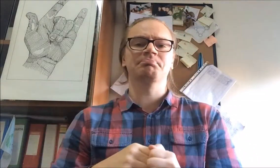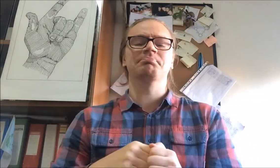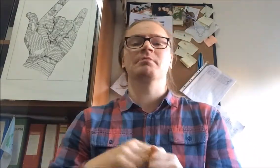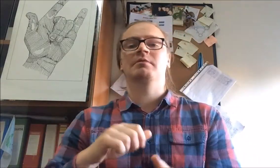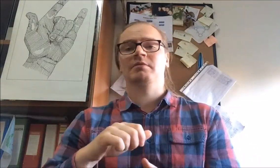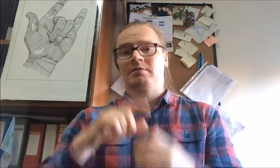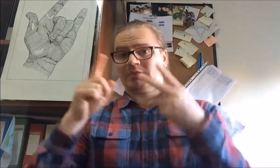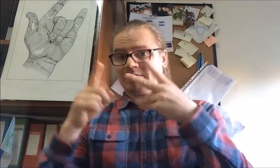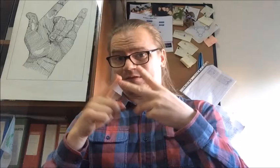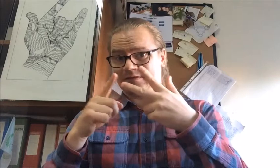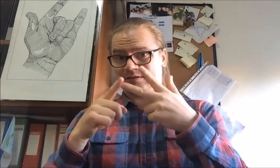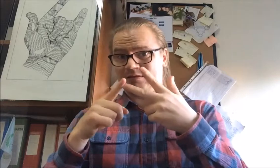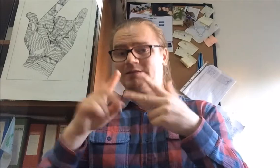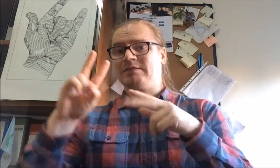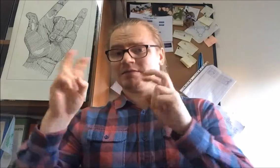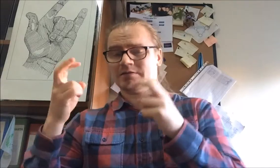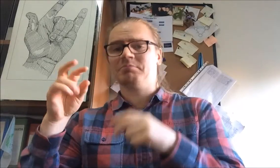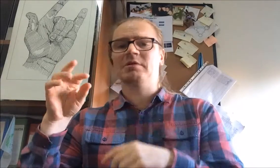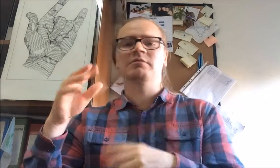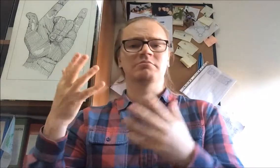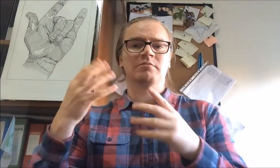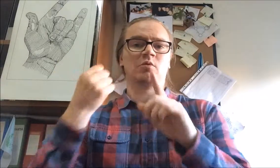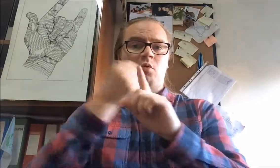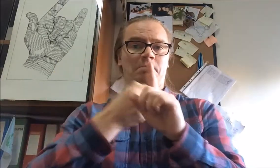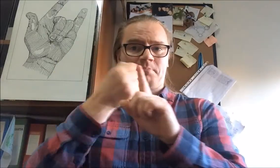My third work task is lobbying.